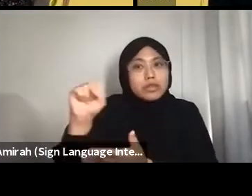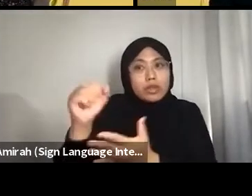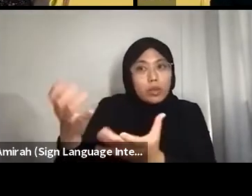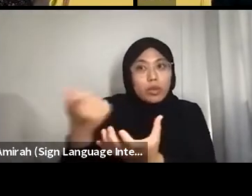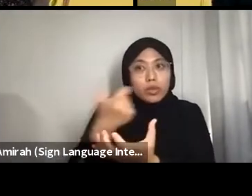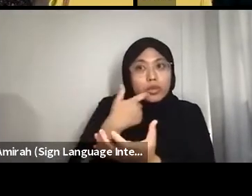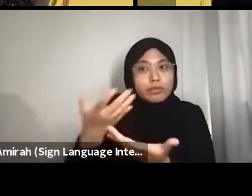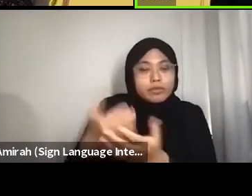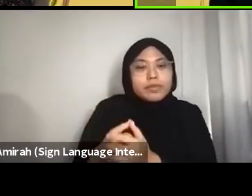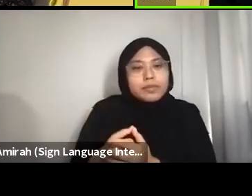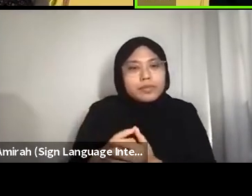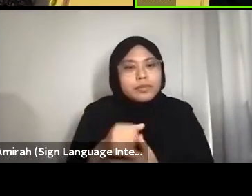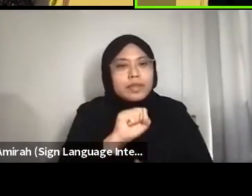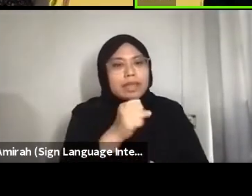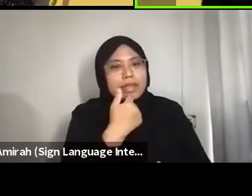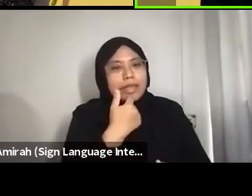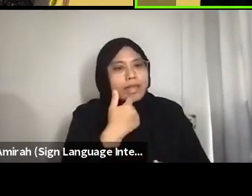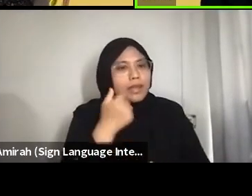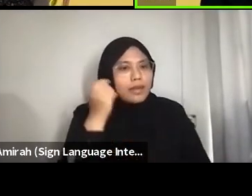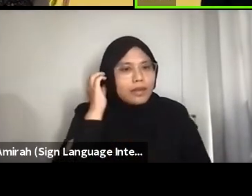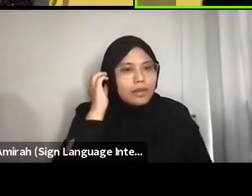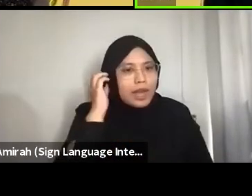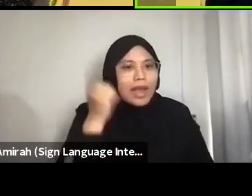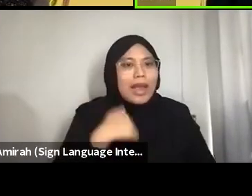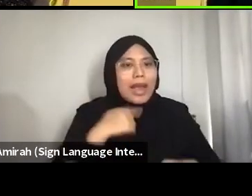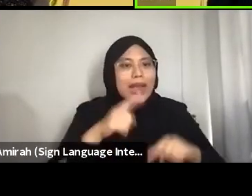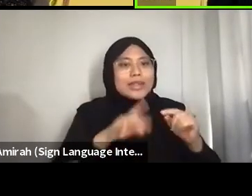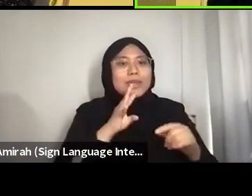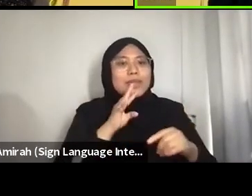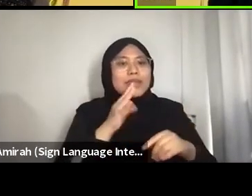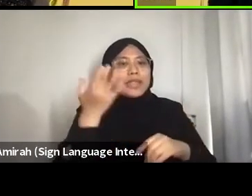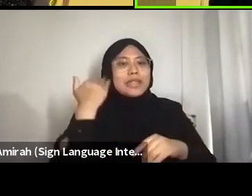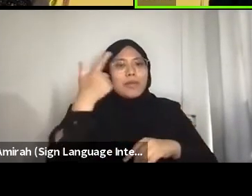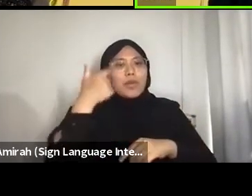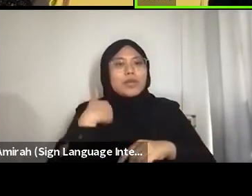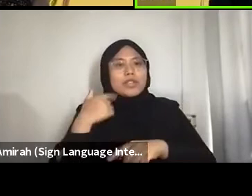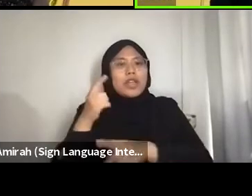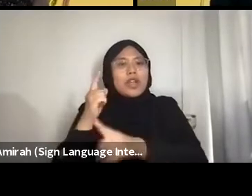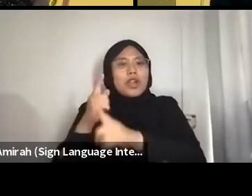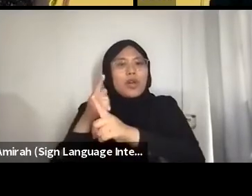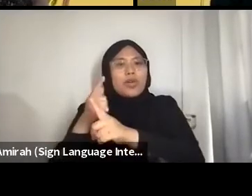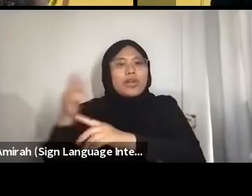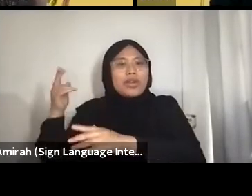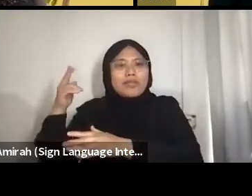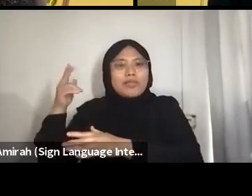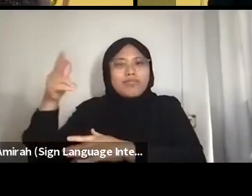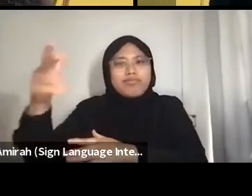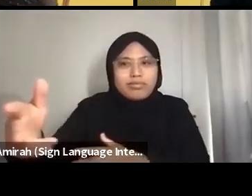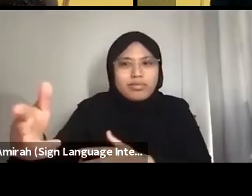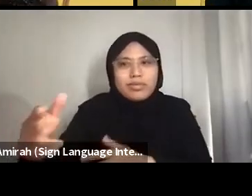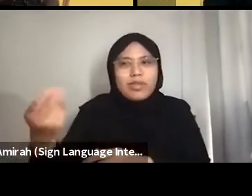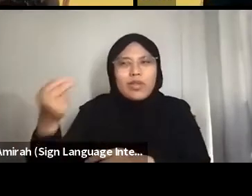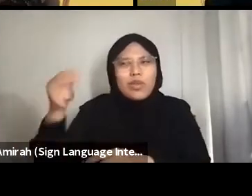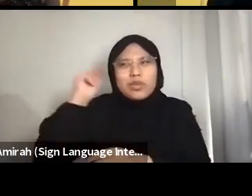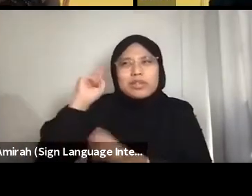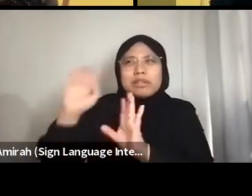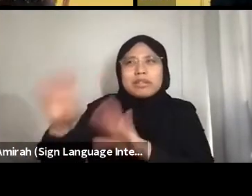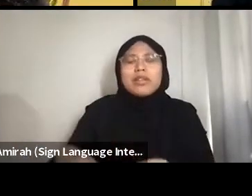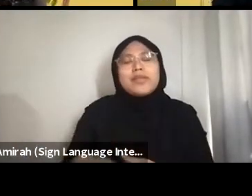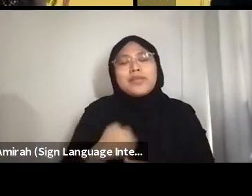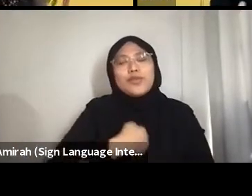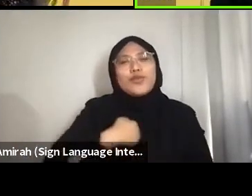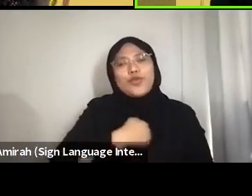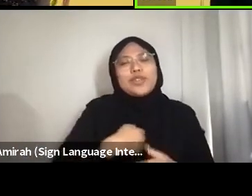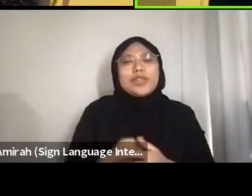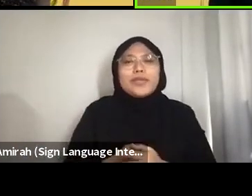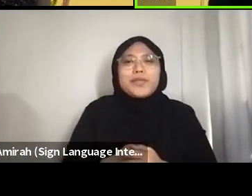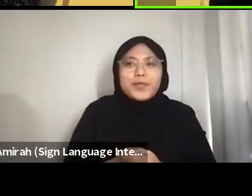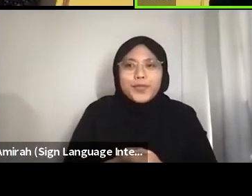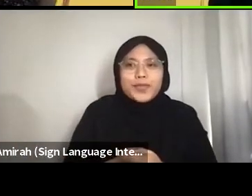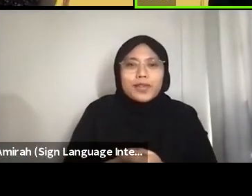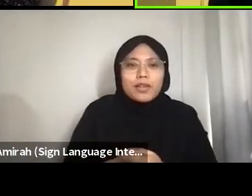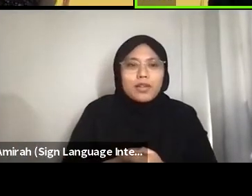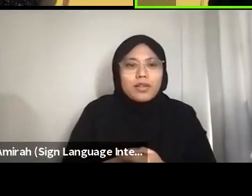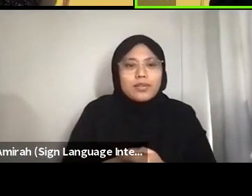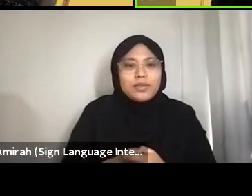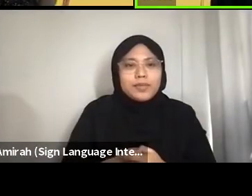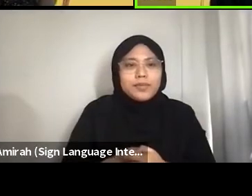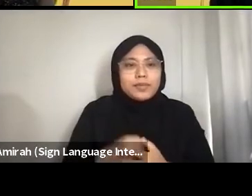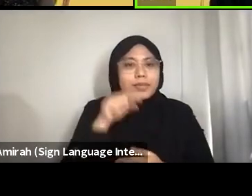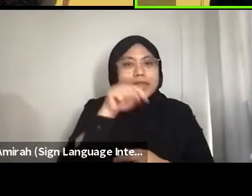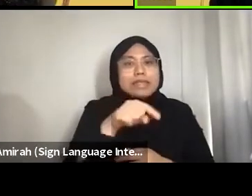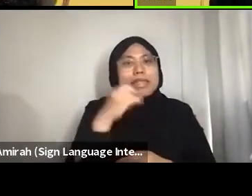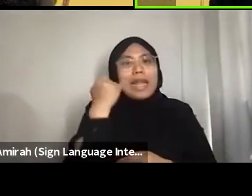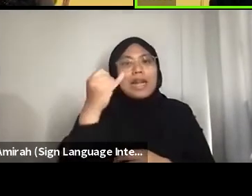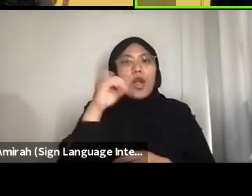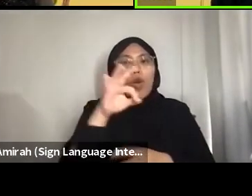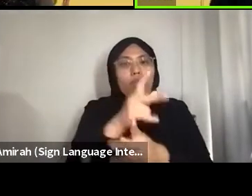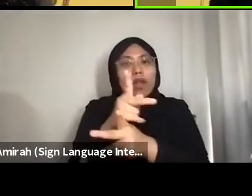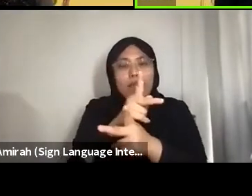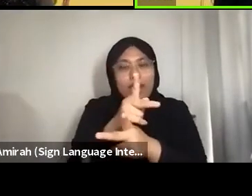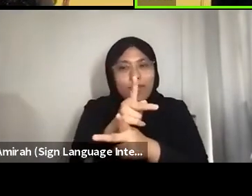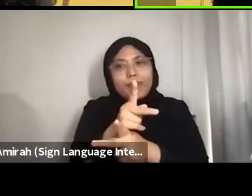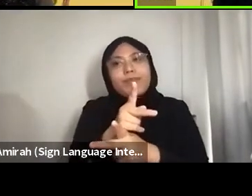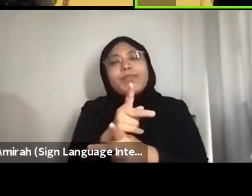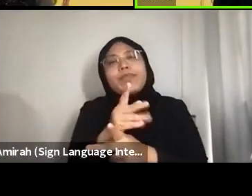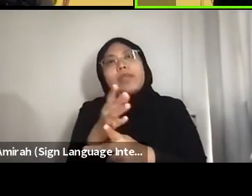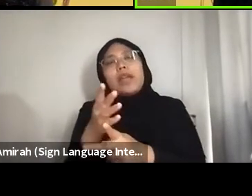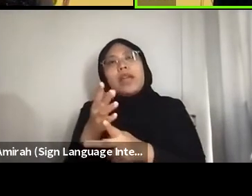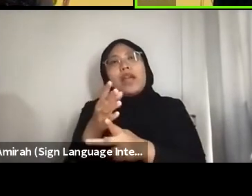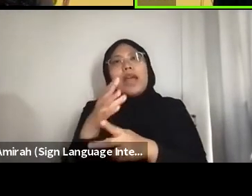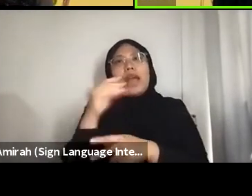I couldn’t speak earlier because an invasive lorry was making a lot of noise. So this idea of care and putting the female at the centre.